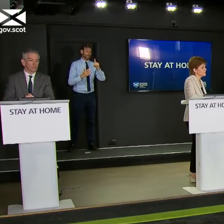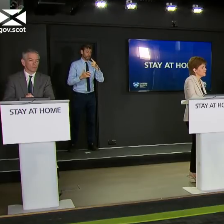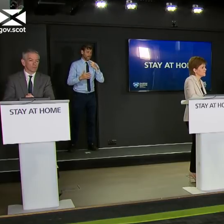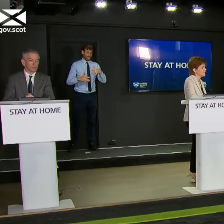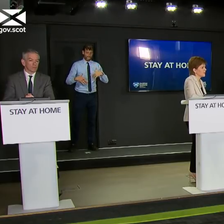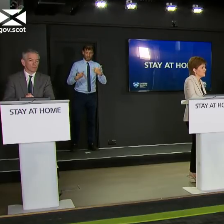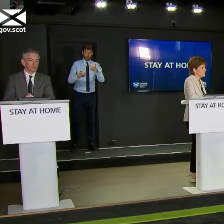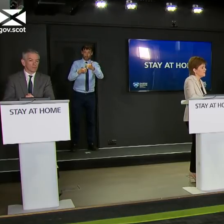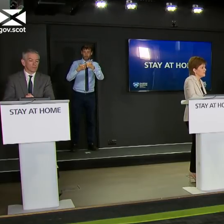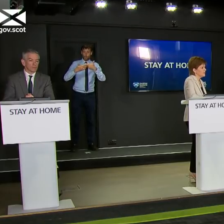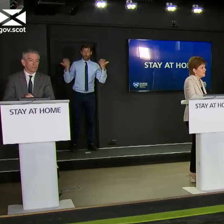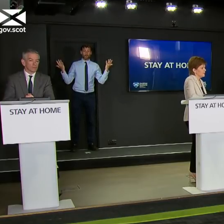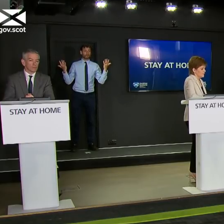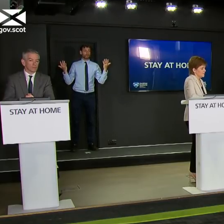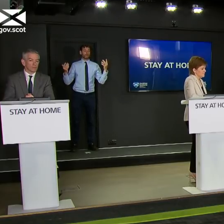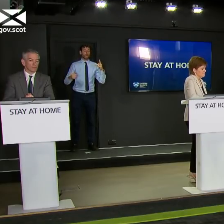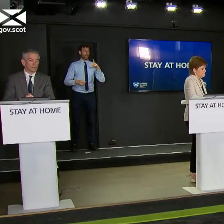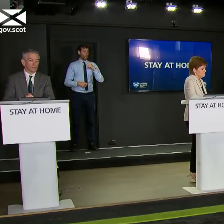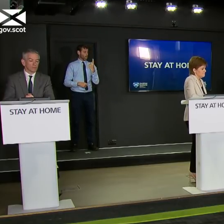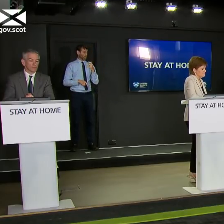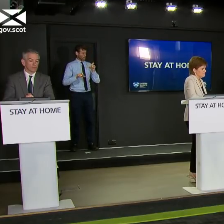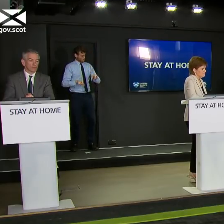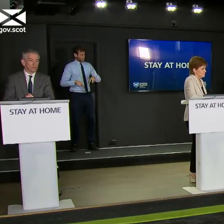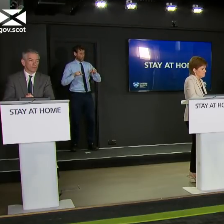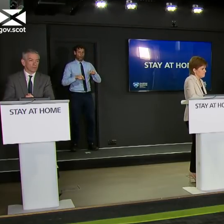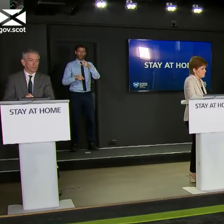message to those disabled people who are feeling abandoned to? And inclusion Scotland also